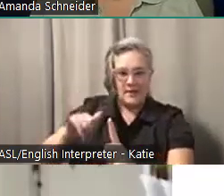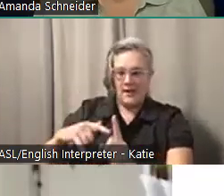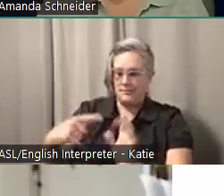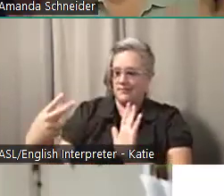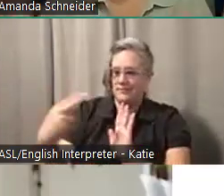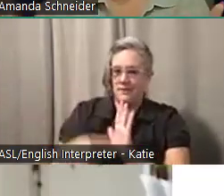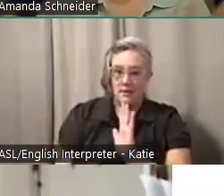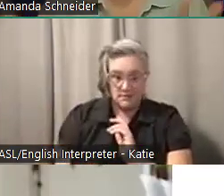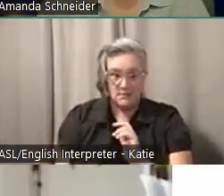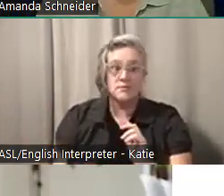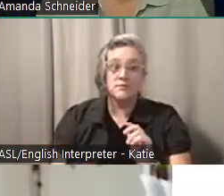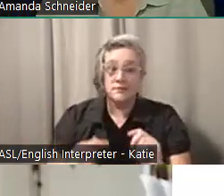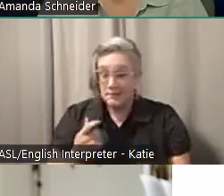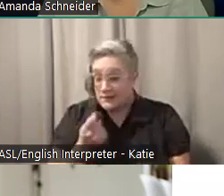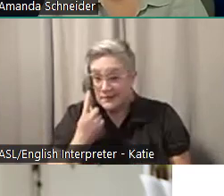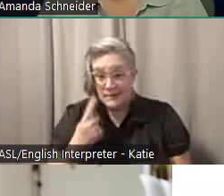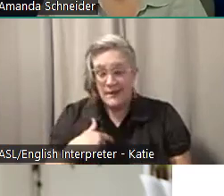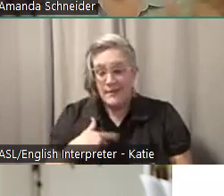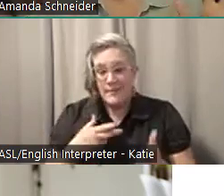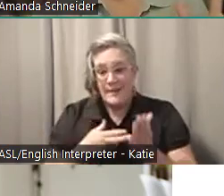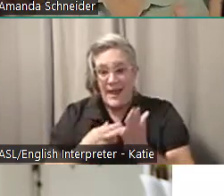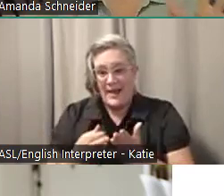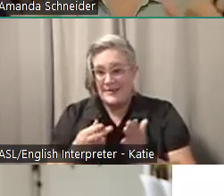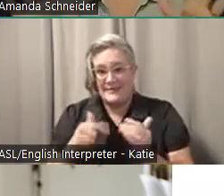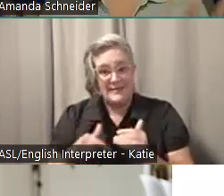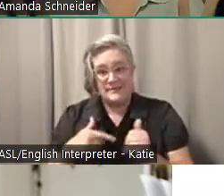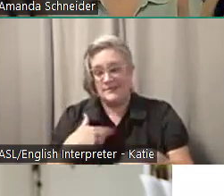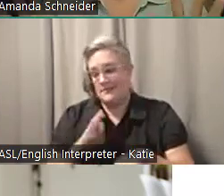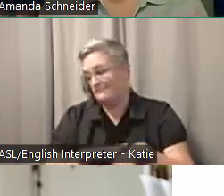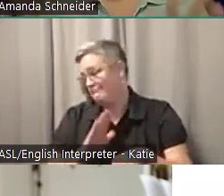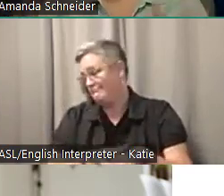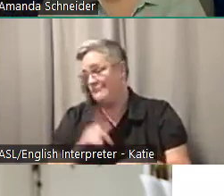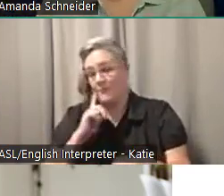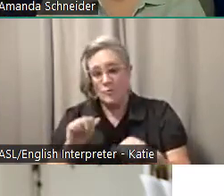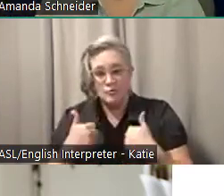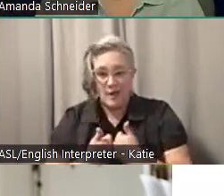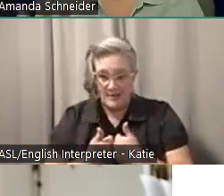Okay? I'm gonna be honest, this is the challenge alert. You have permission.